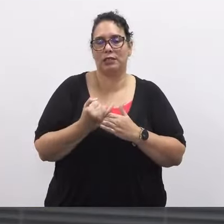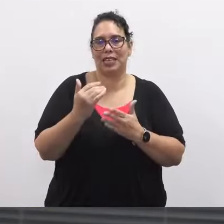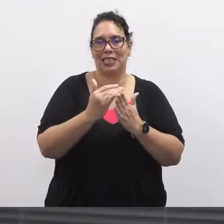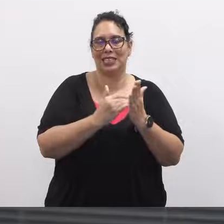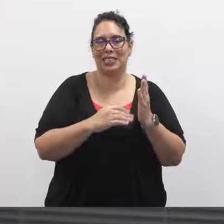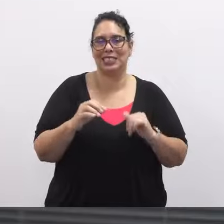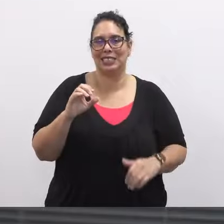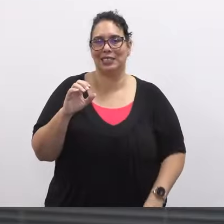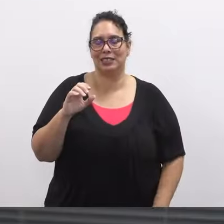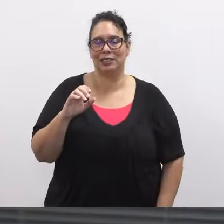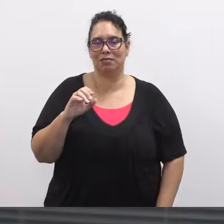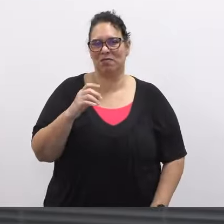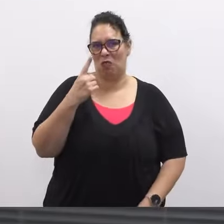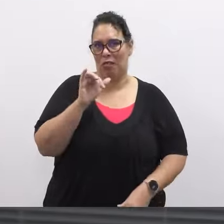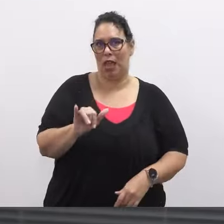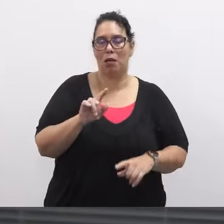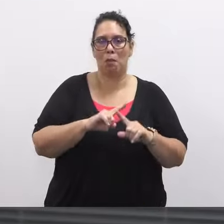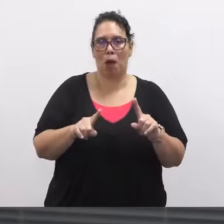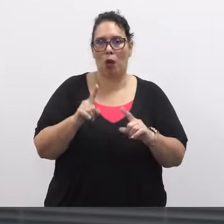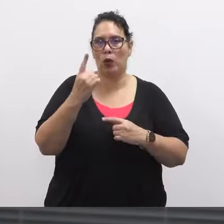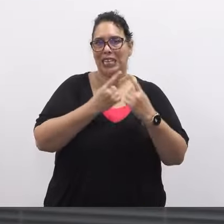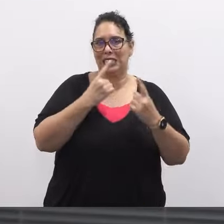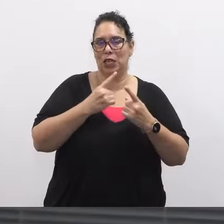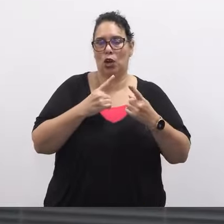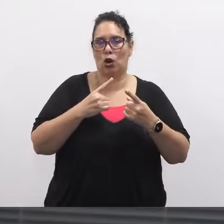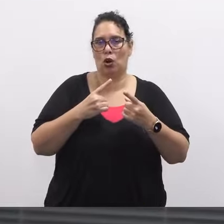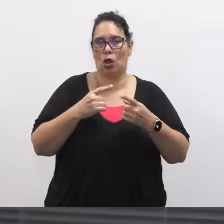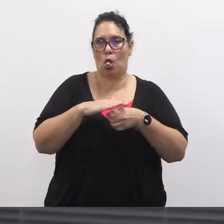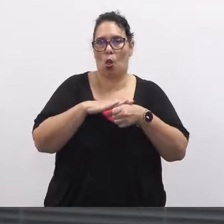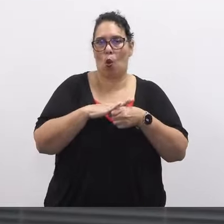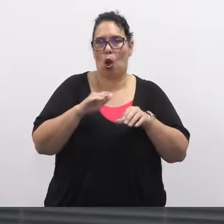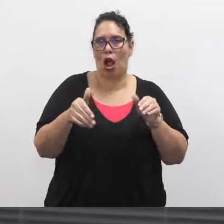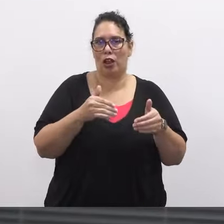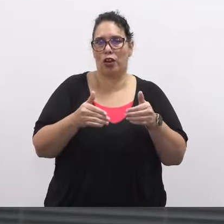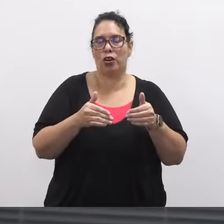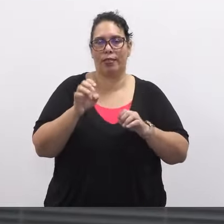However, we do consider the local hire in our evaluation process. Okay.